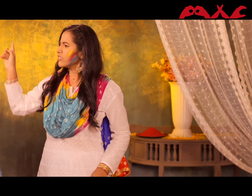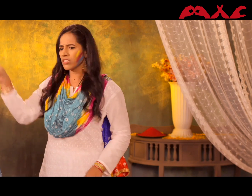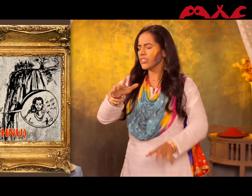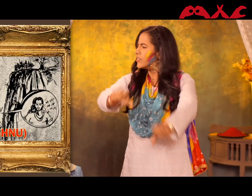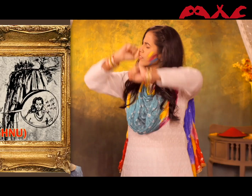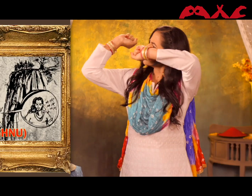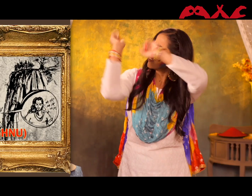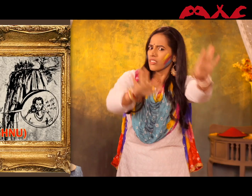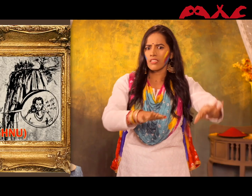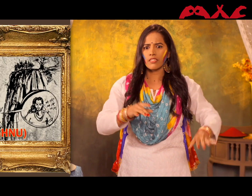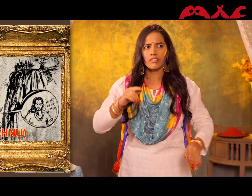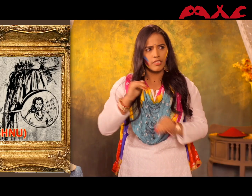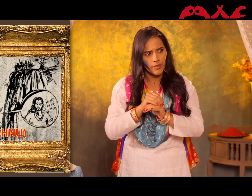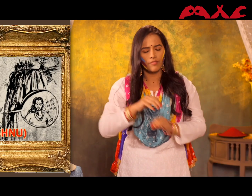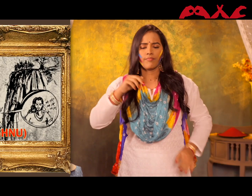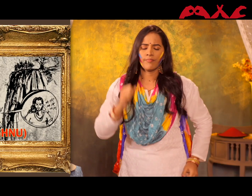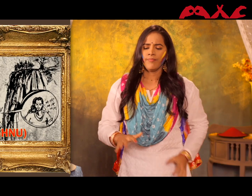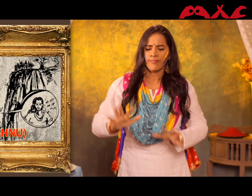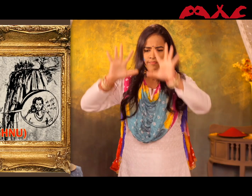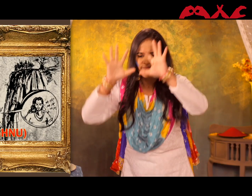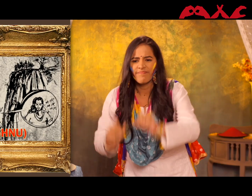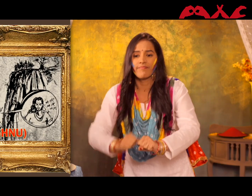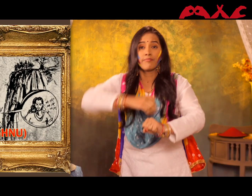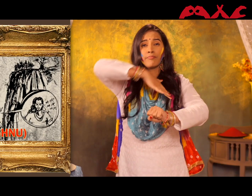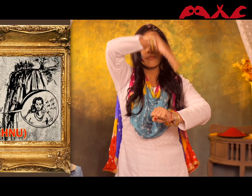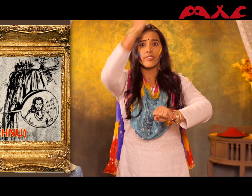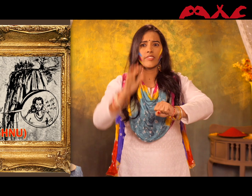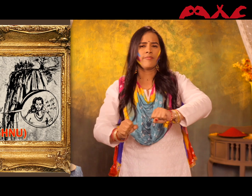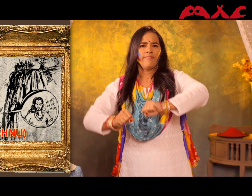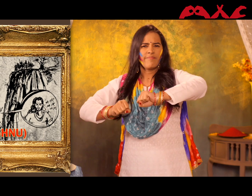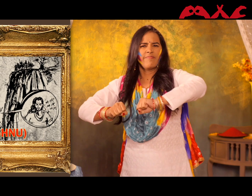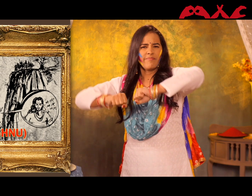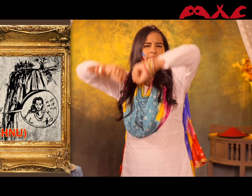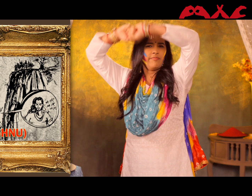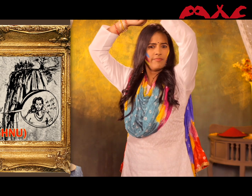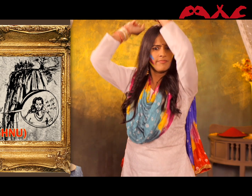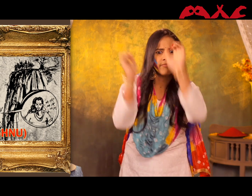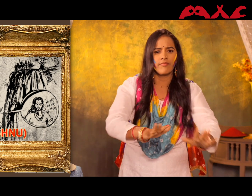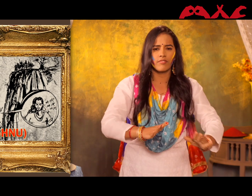But his son refused to listen to him. The king asked his soldiers to throw him off the mountain.